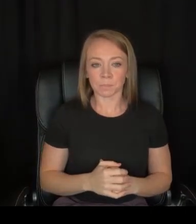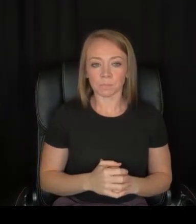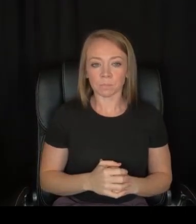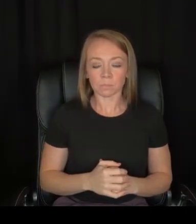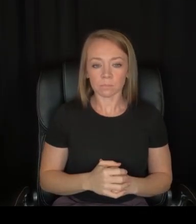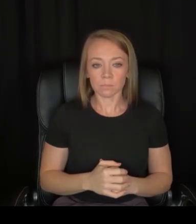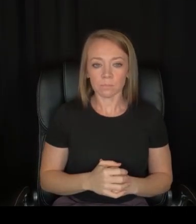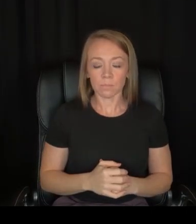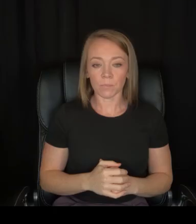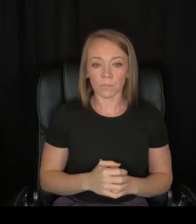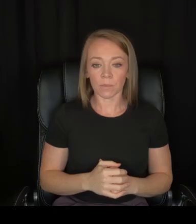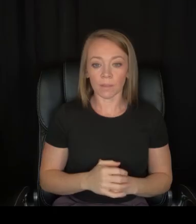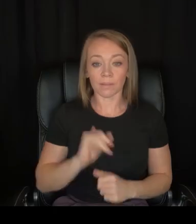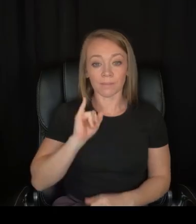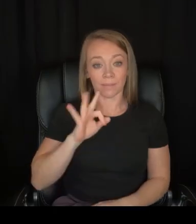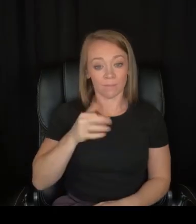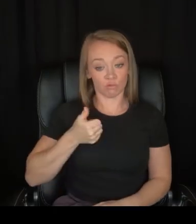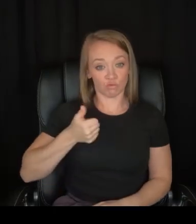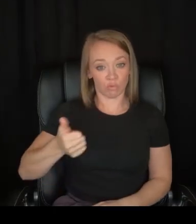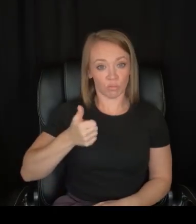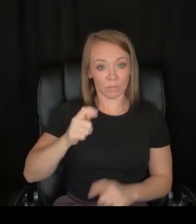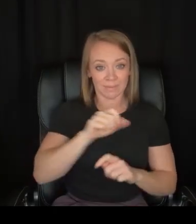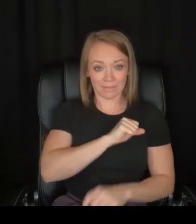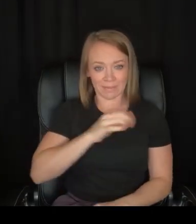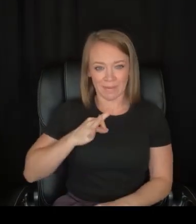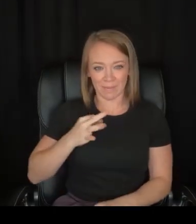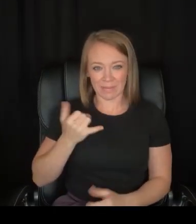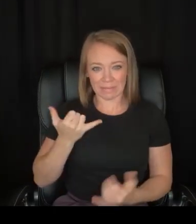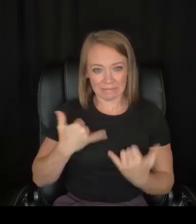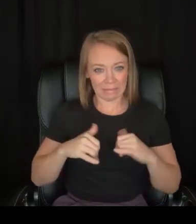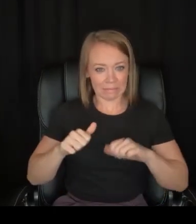If transportation staff are still unsure or need additional help,